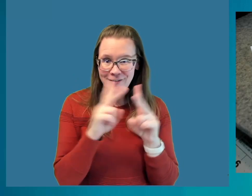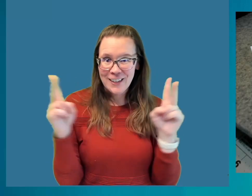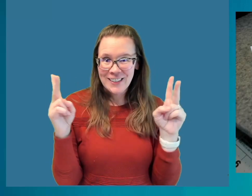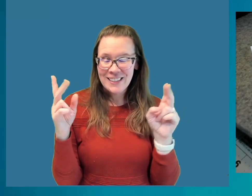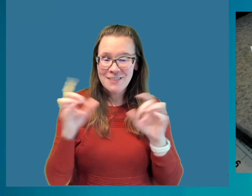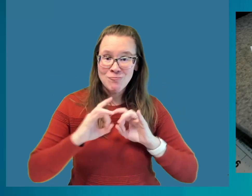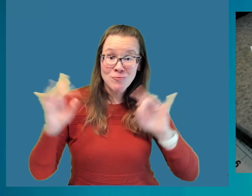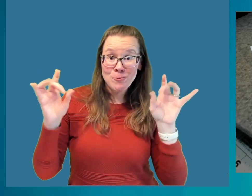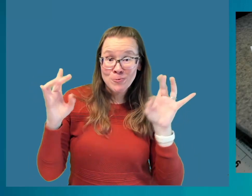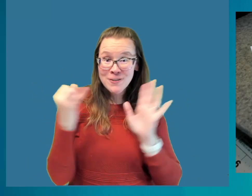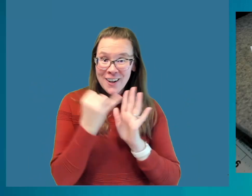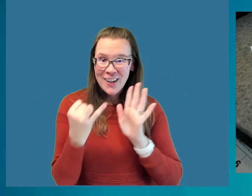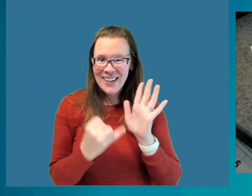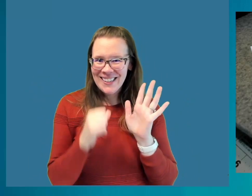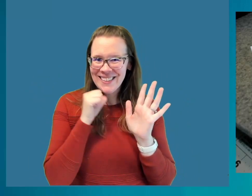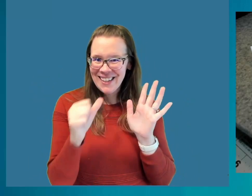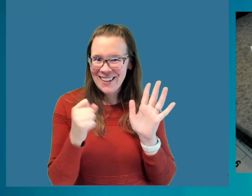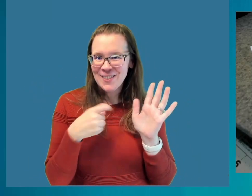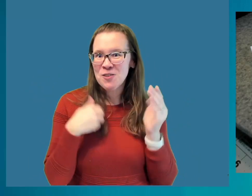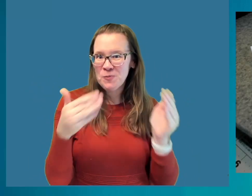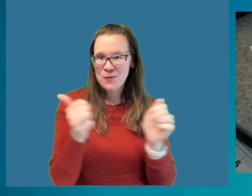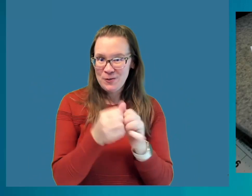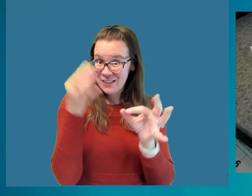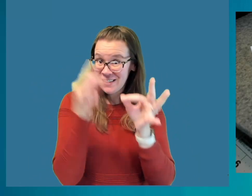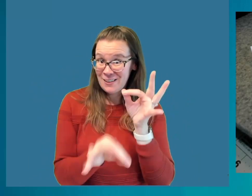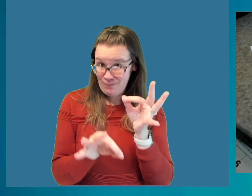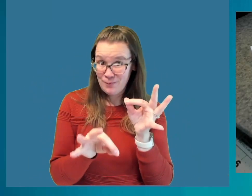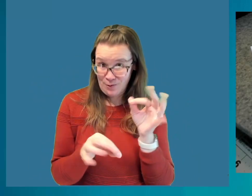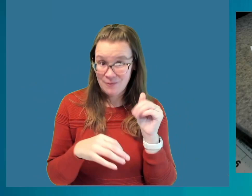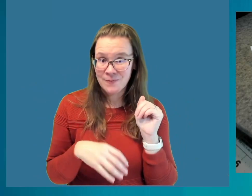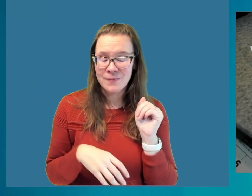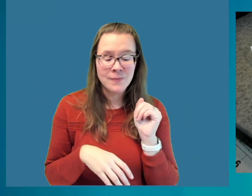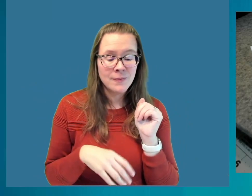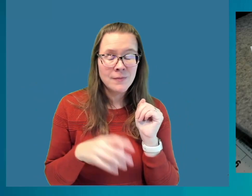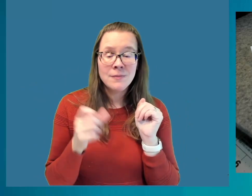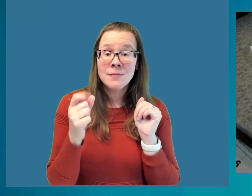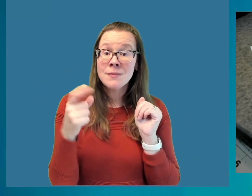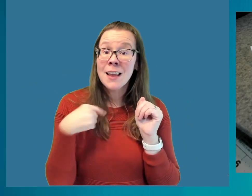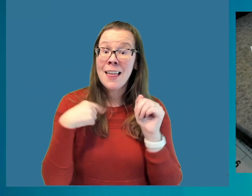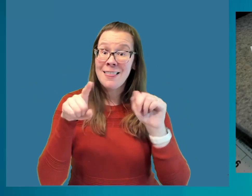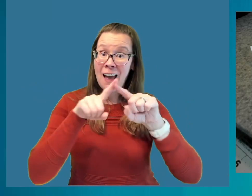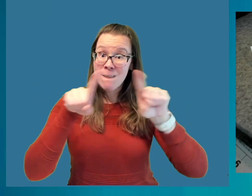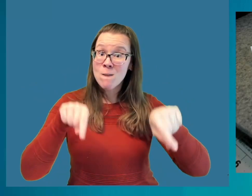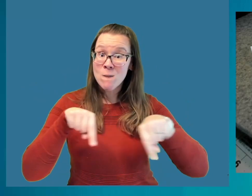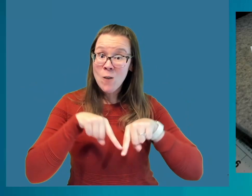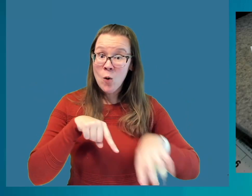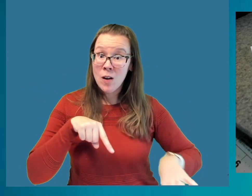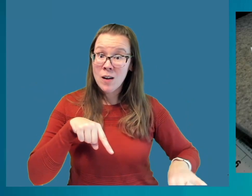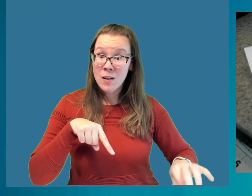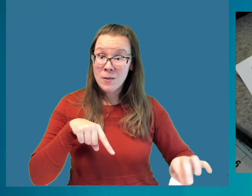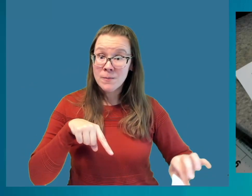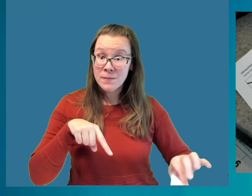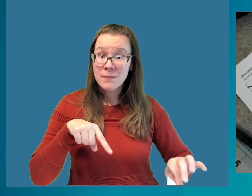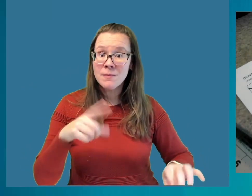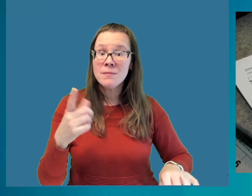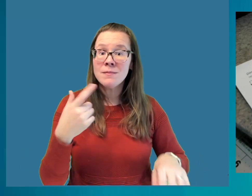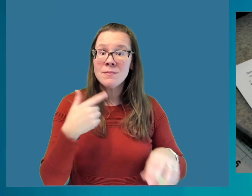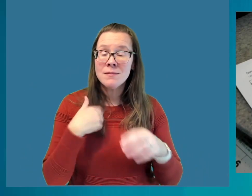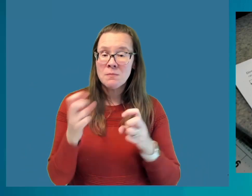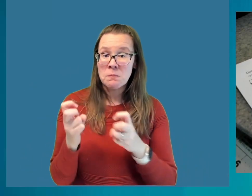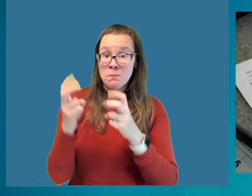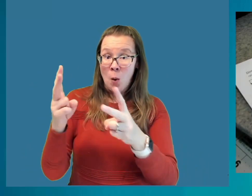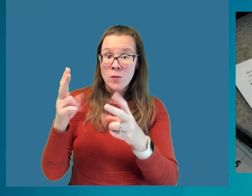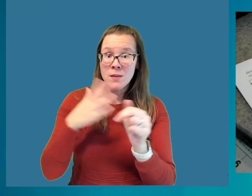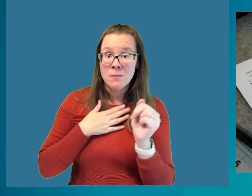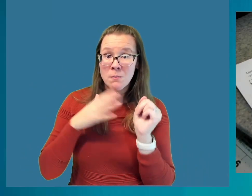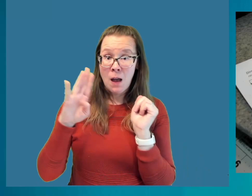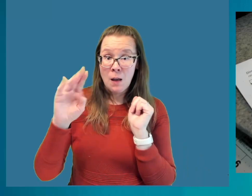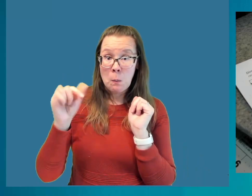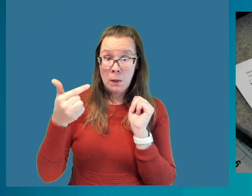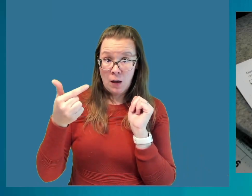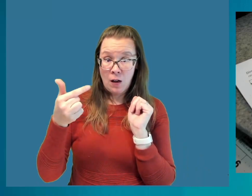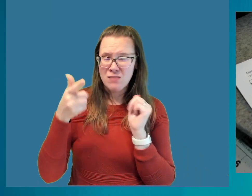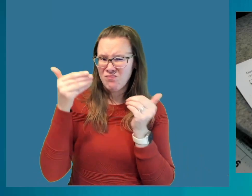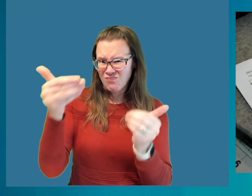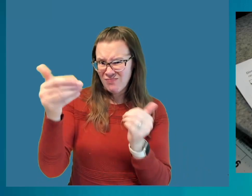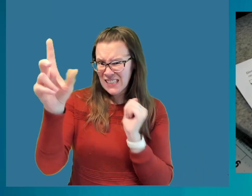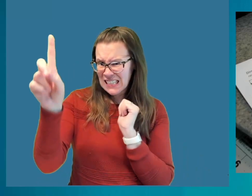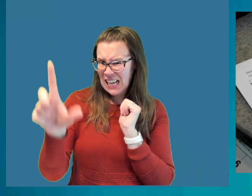version. I am not an artist, so I just designed something super simple, um, for this example.